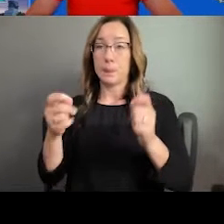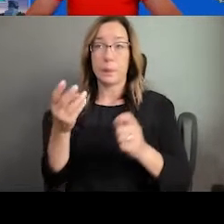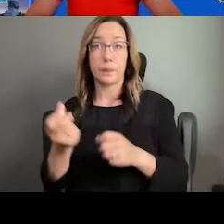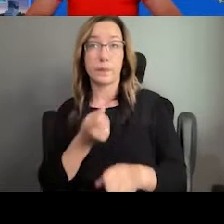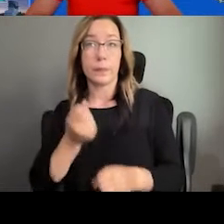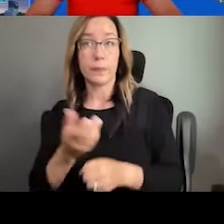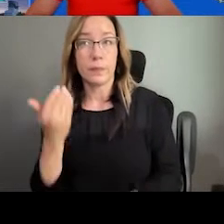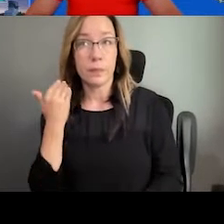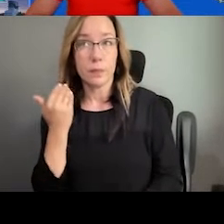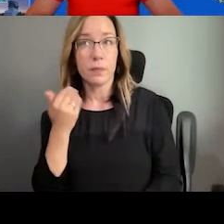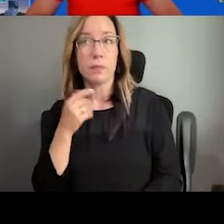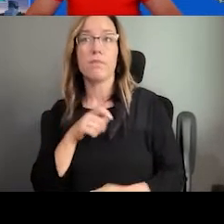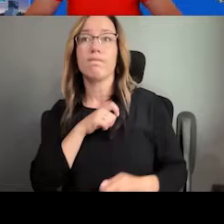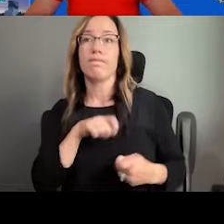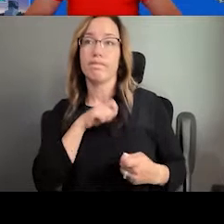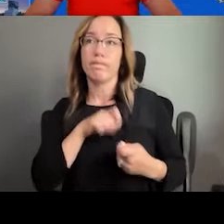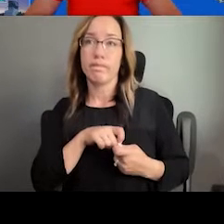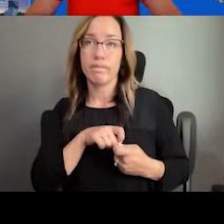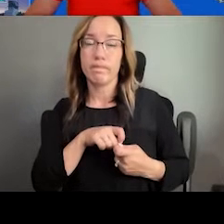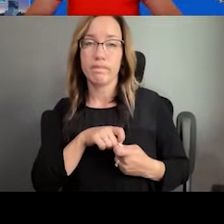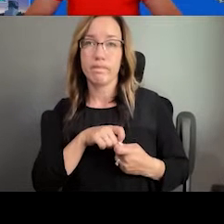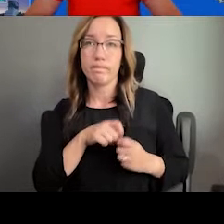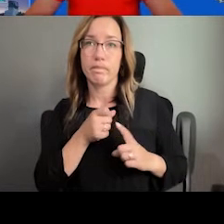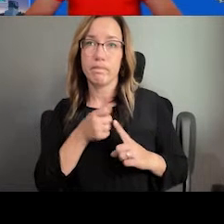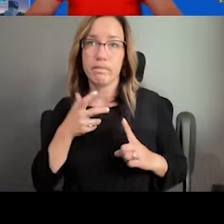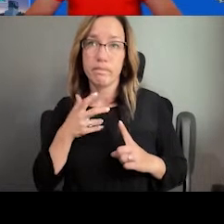specify that if there were cases